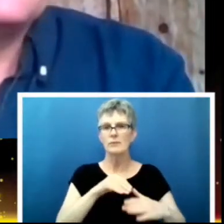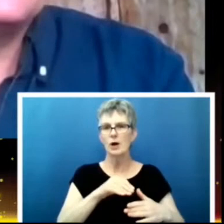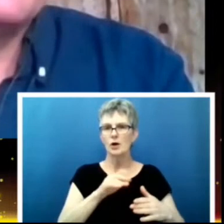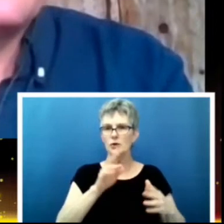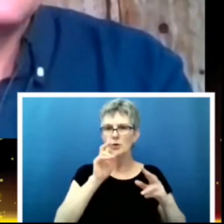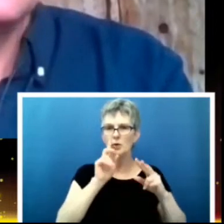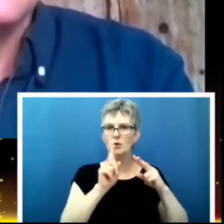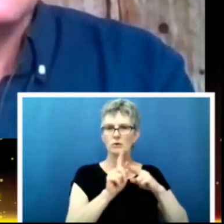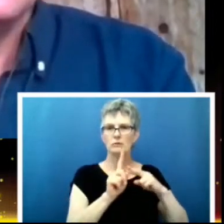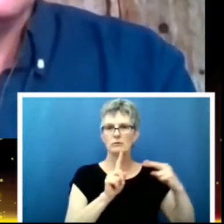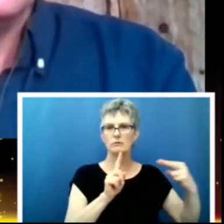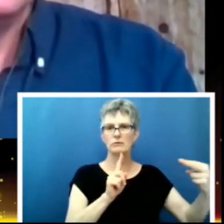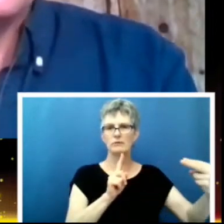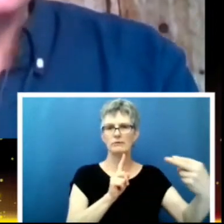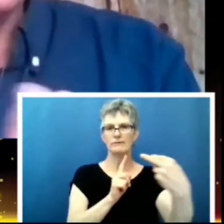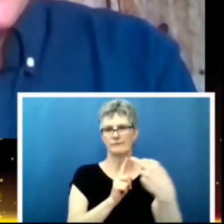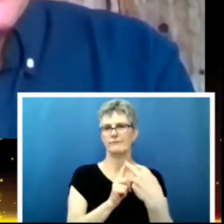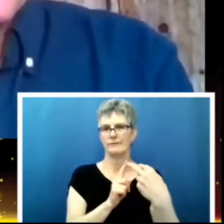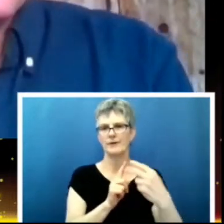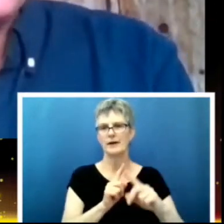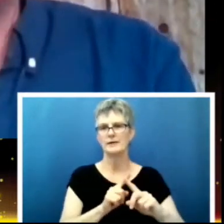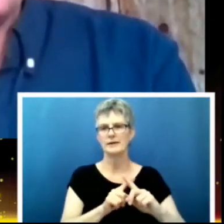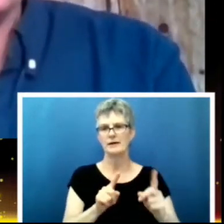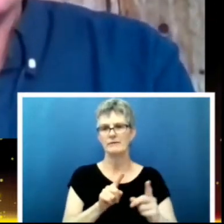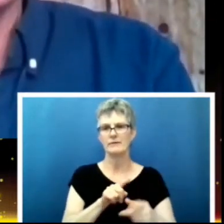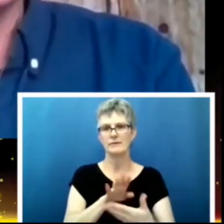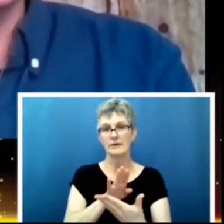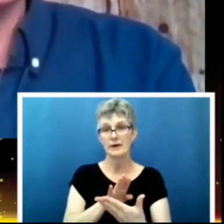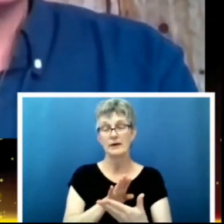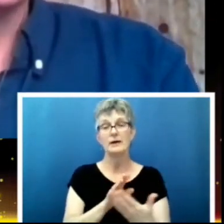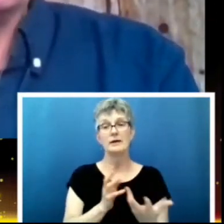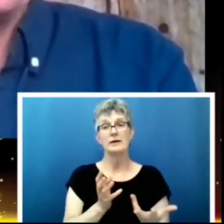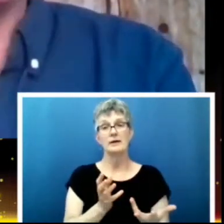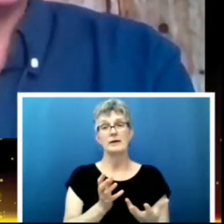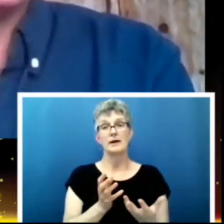behind having peace with chaos is important